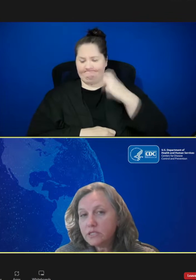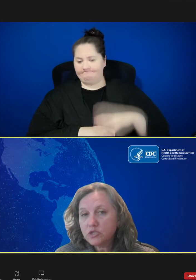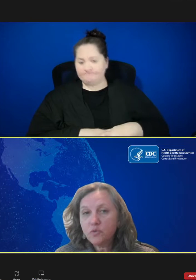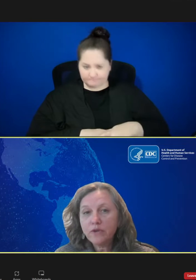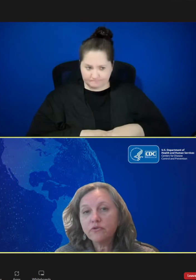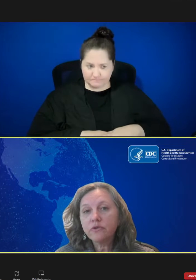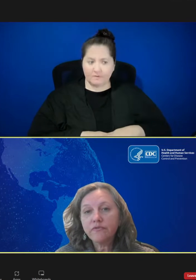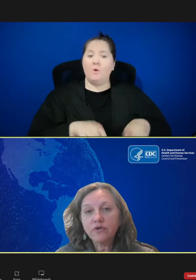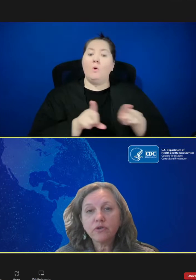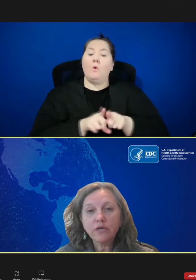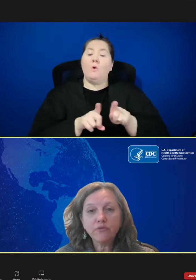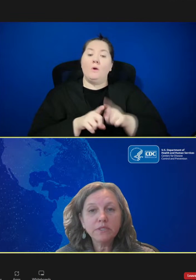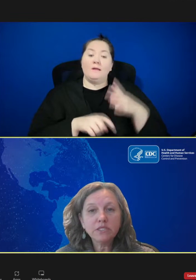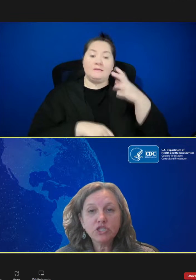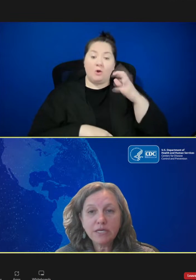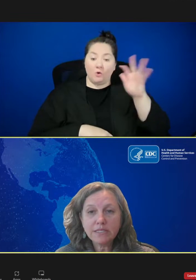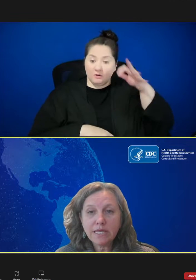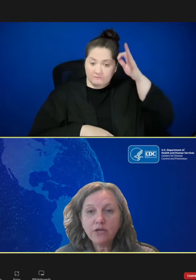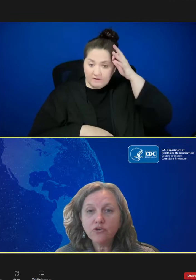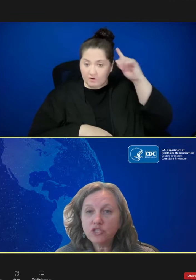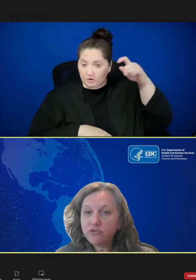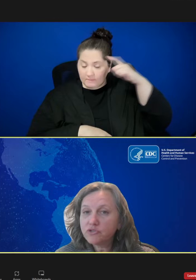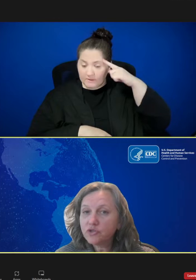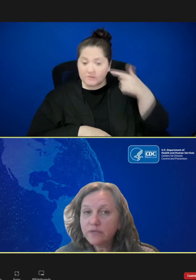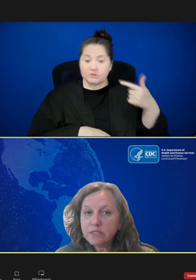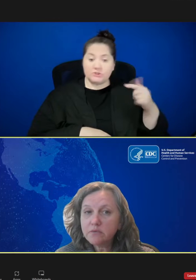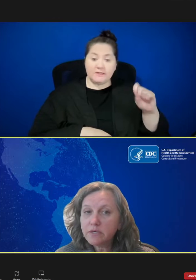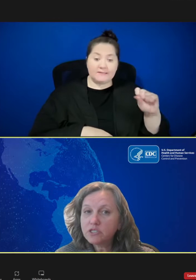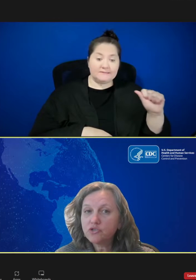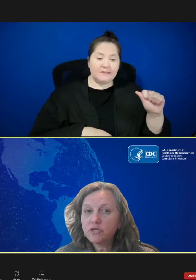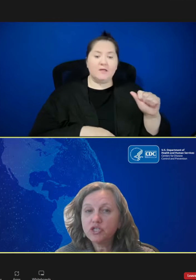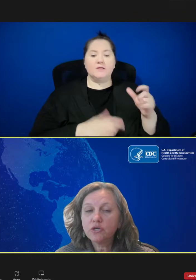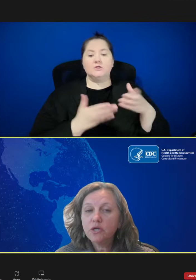as to whether the federal government's GSA or General Services Administration,